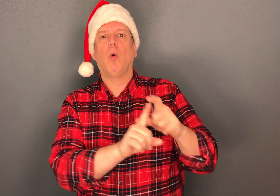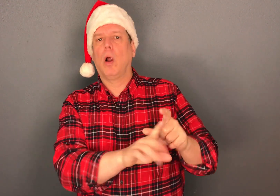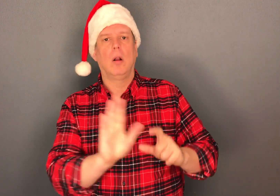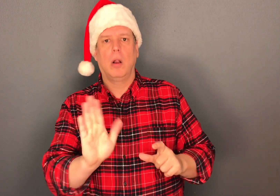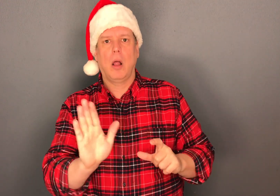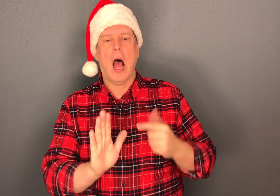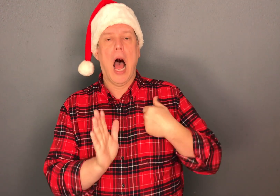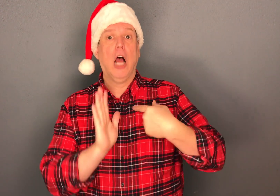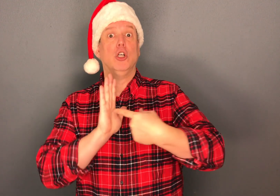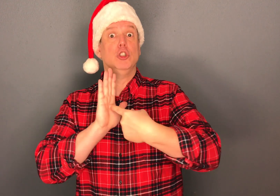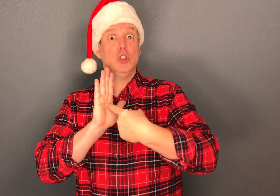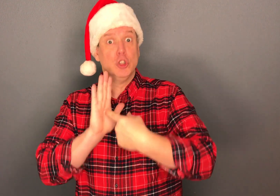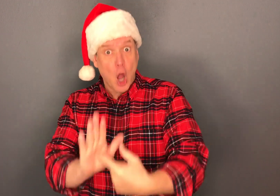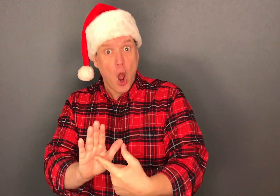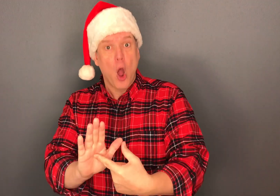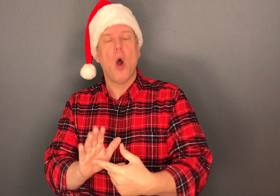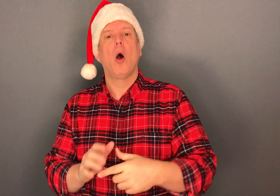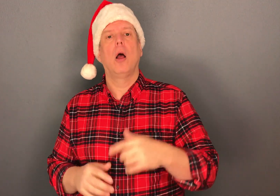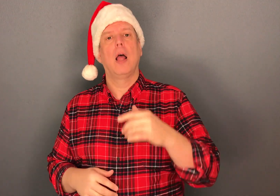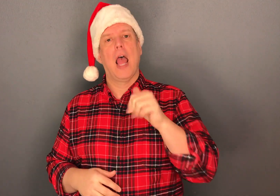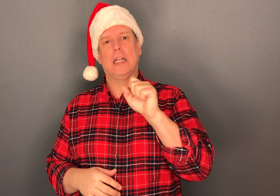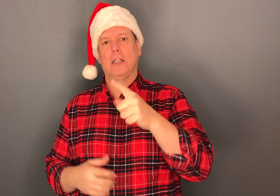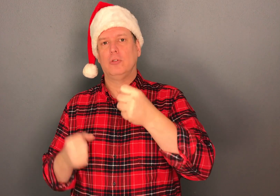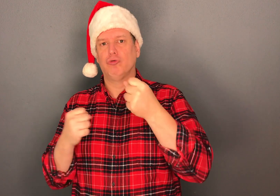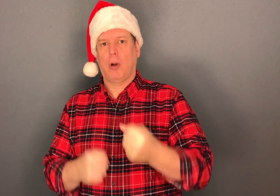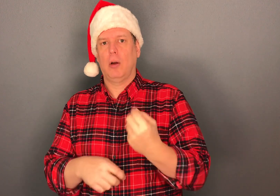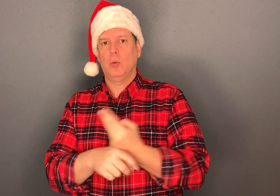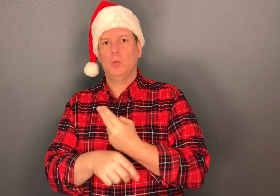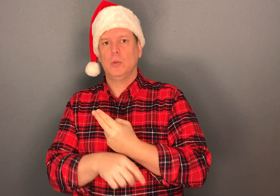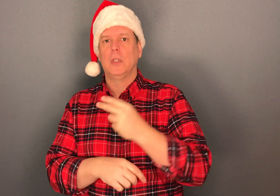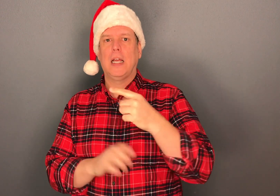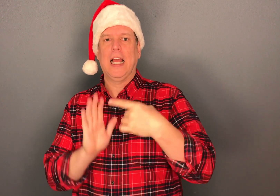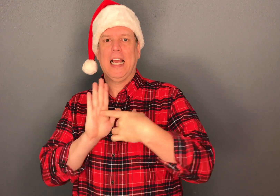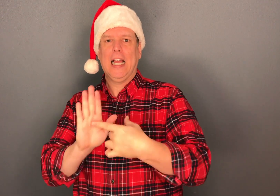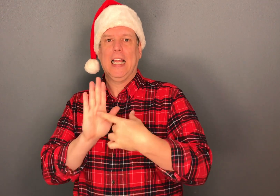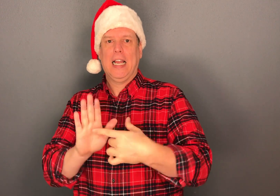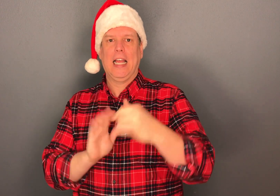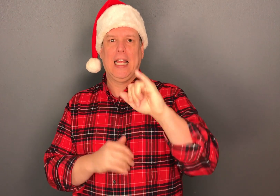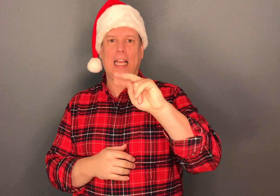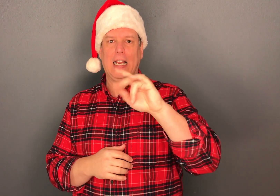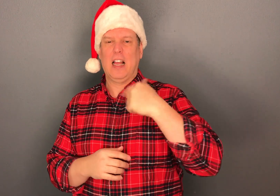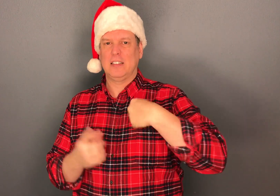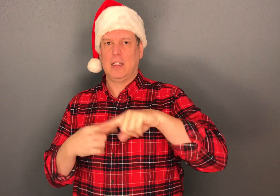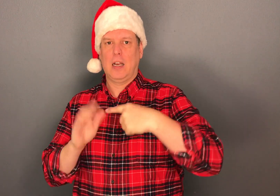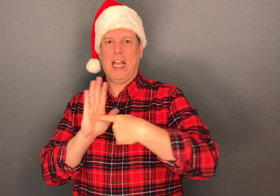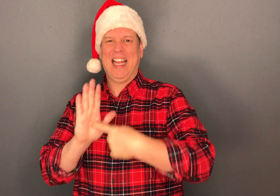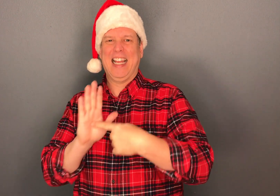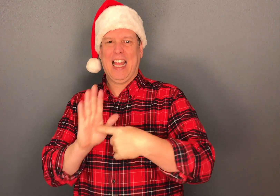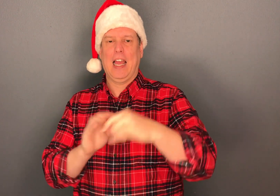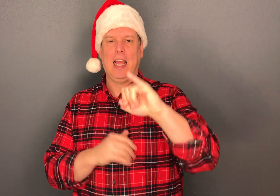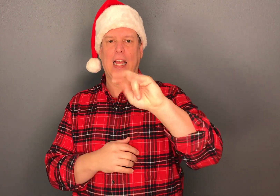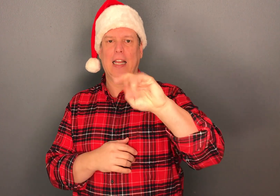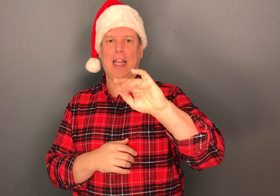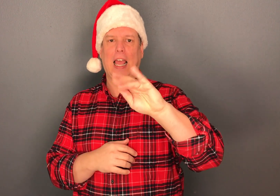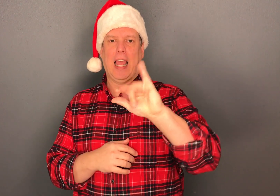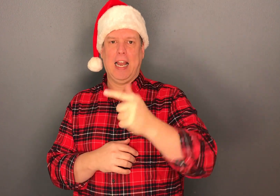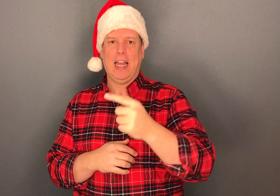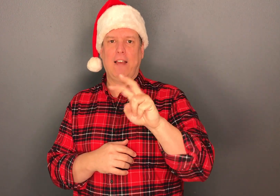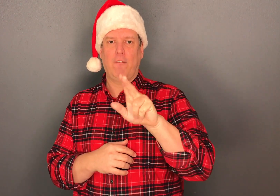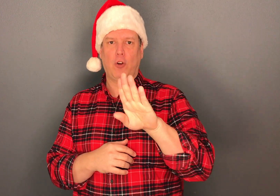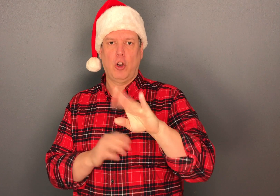words to express that I'm actually showing you that and ASL is a language